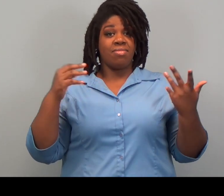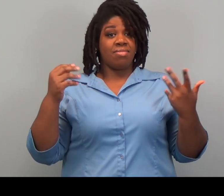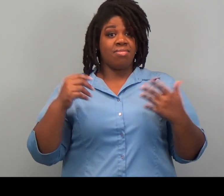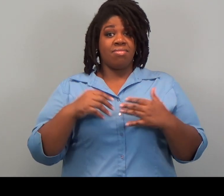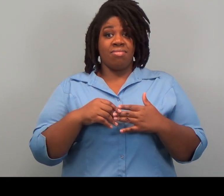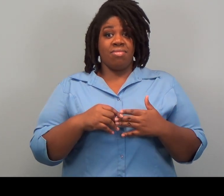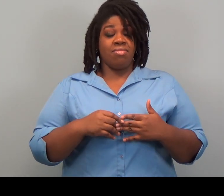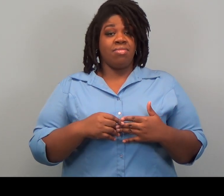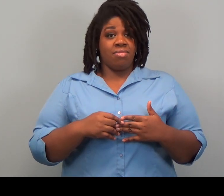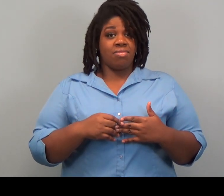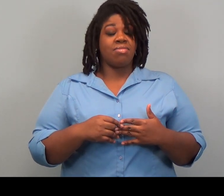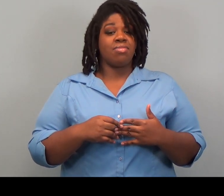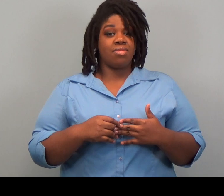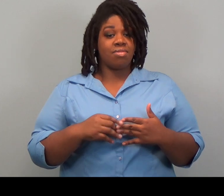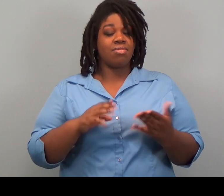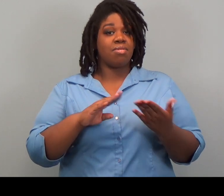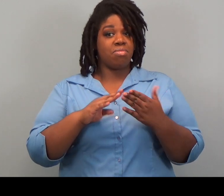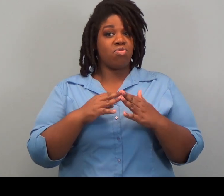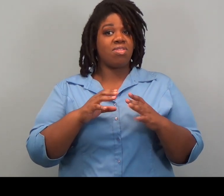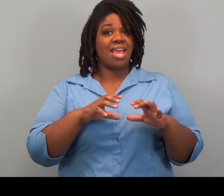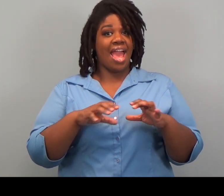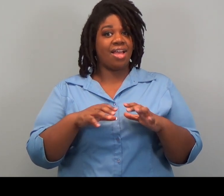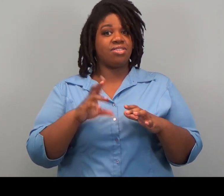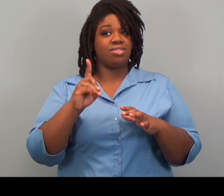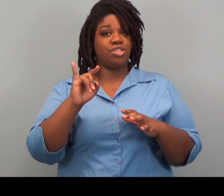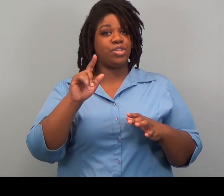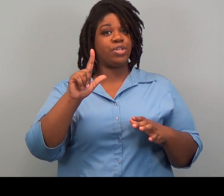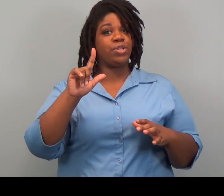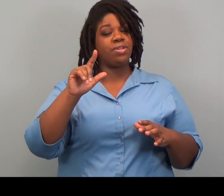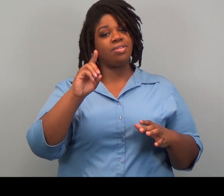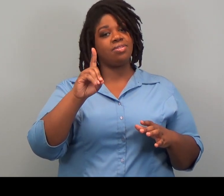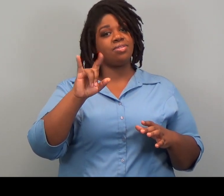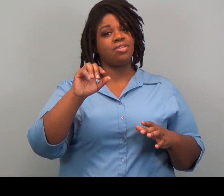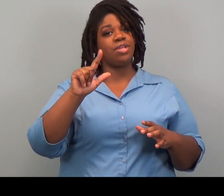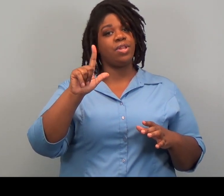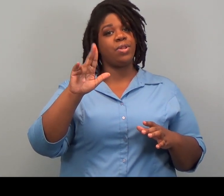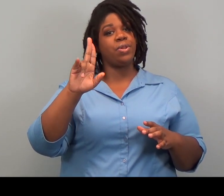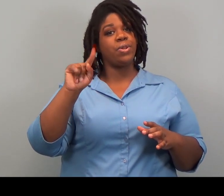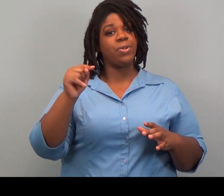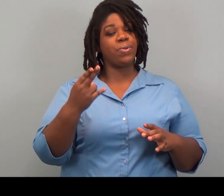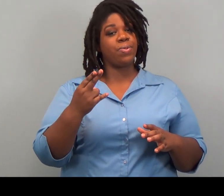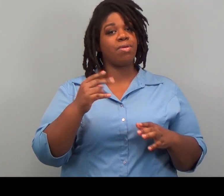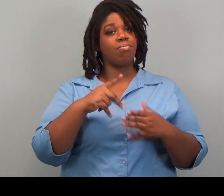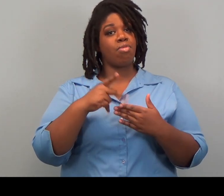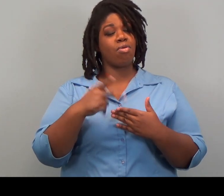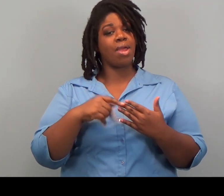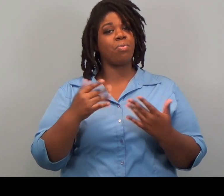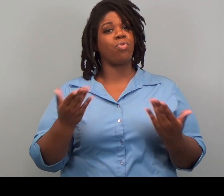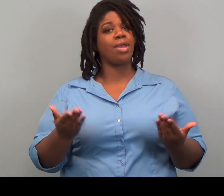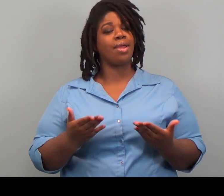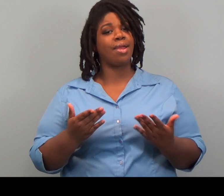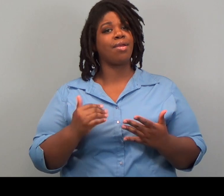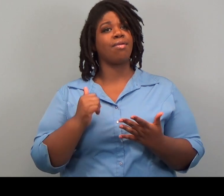is that it's a Community Action Duluth program and we are here to help you leverage your tax refund